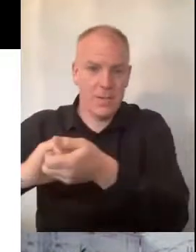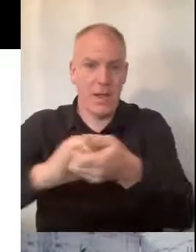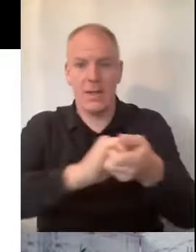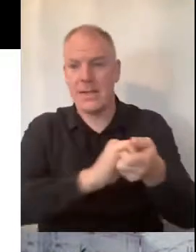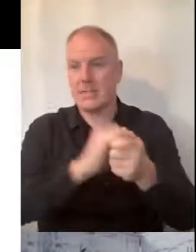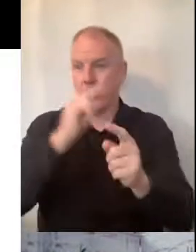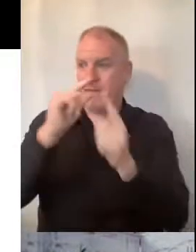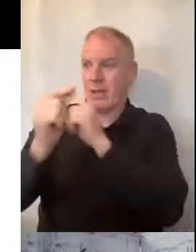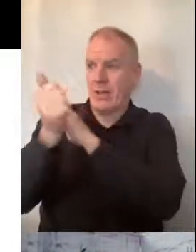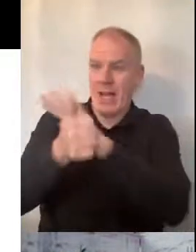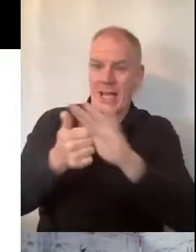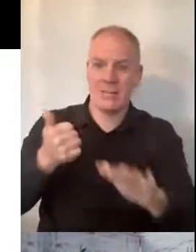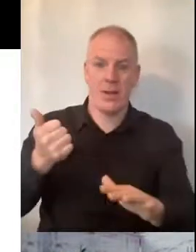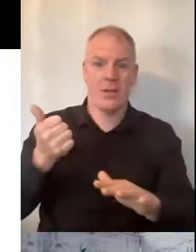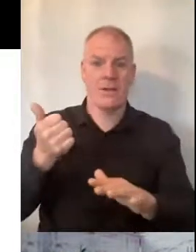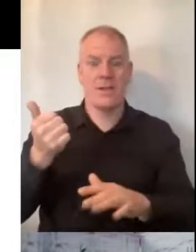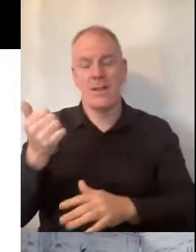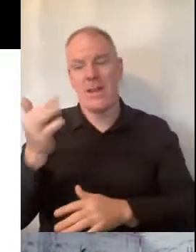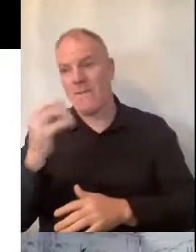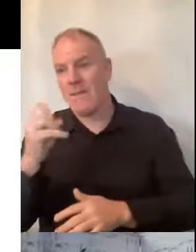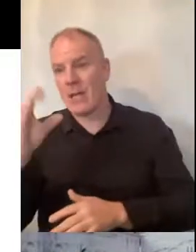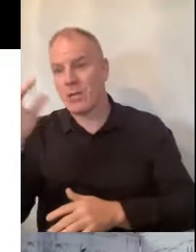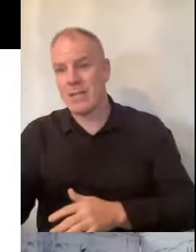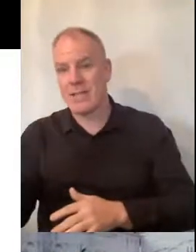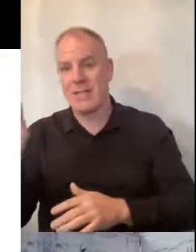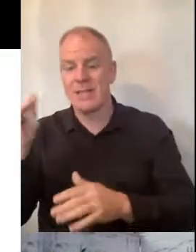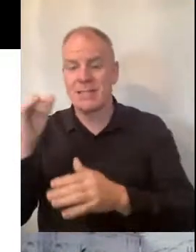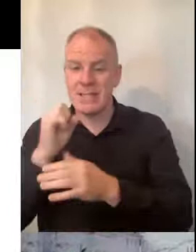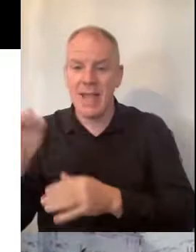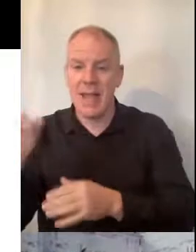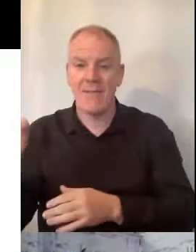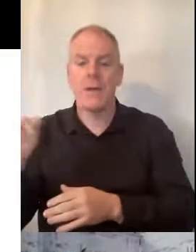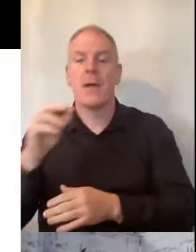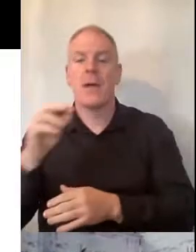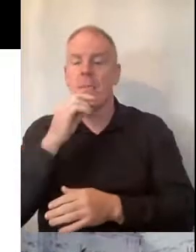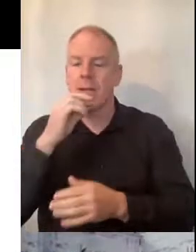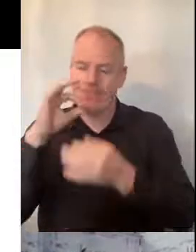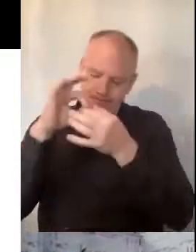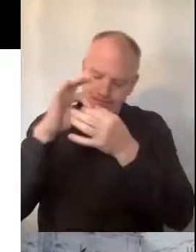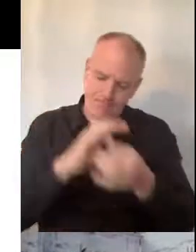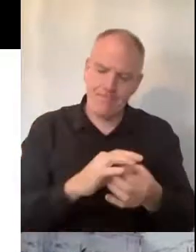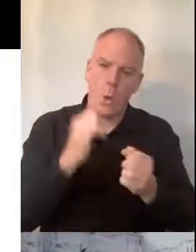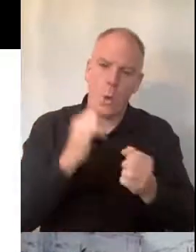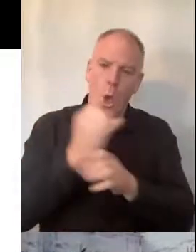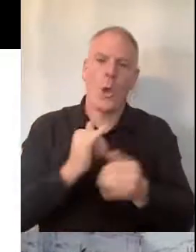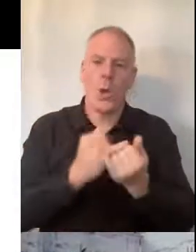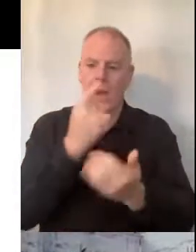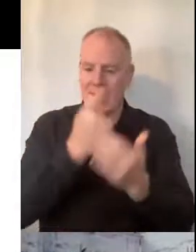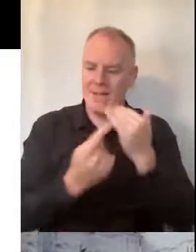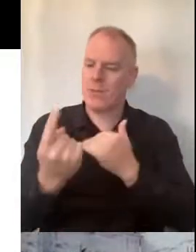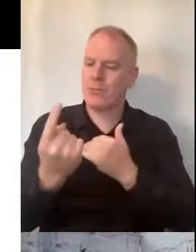faculty. But at the center and the core of that is the individual who doesn't feel that sense of belonging.